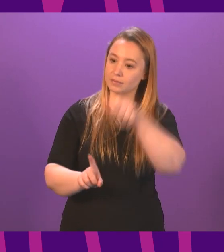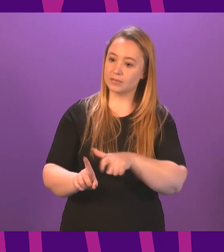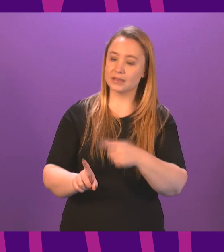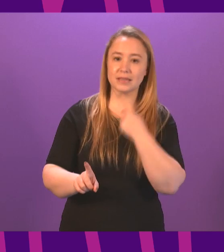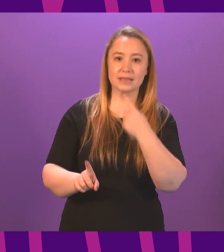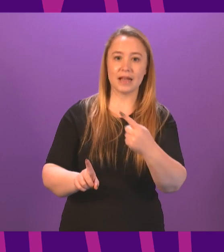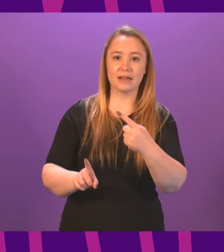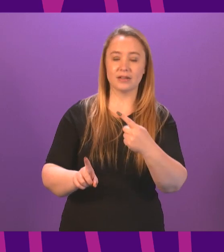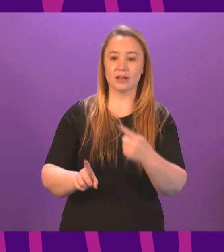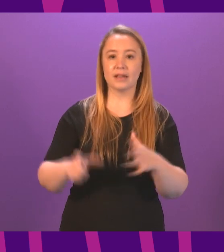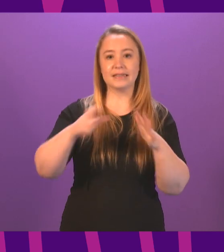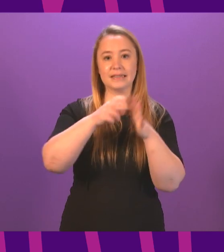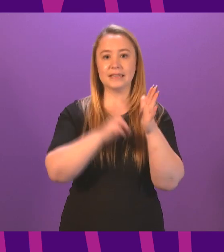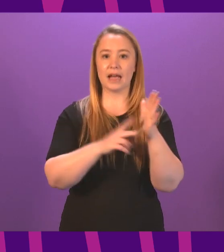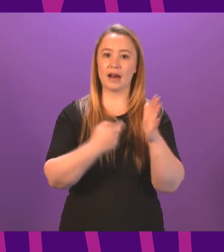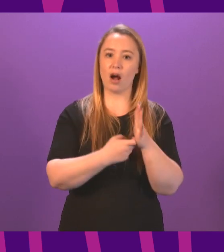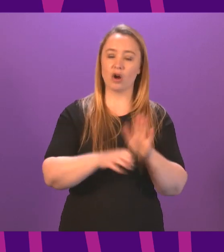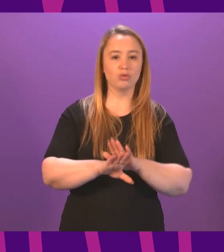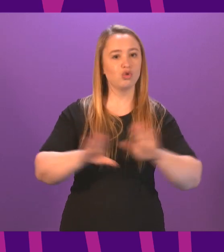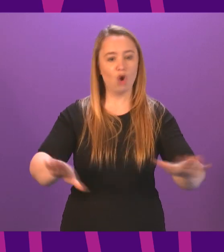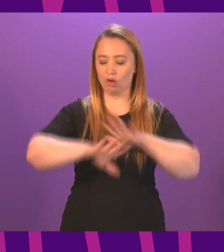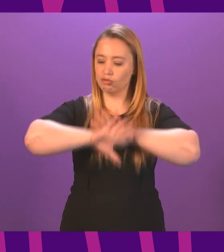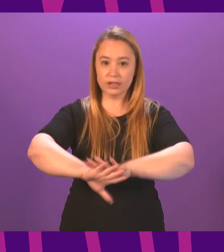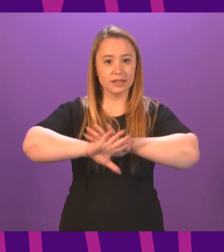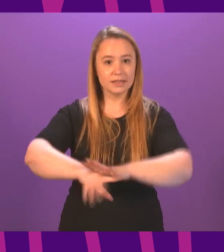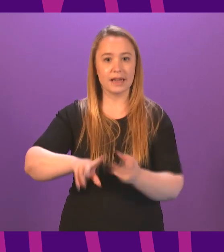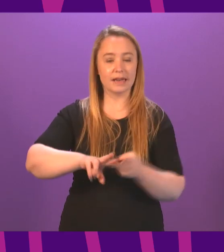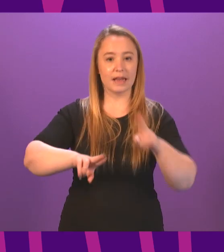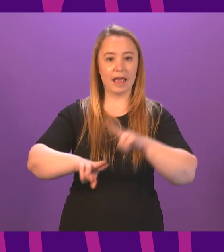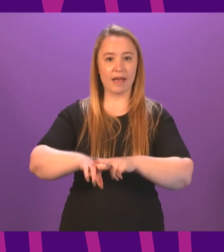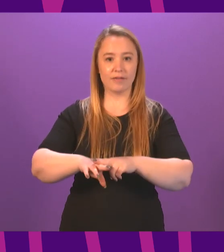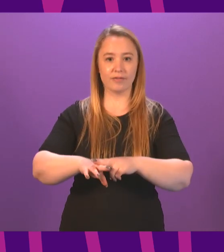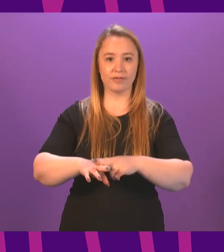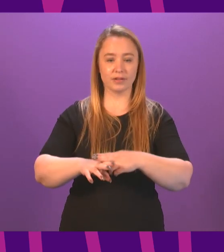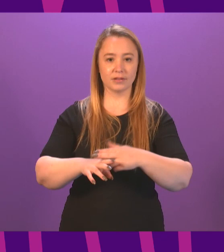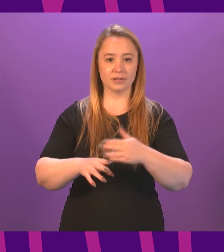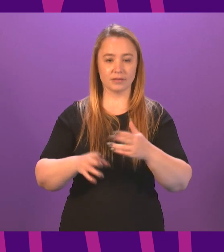stay in hospital following a minor stroke. Ms Goodare did not discover that until she